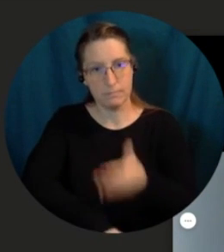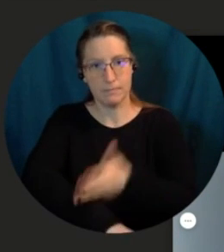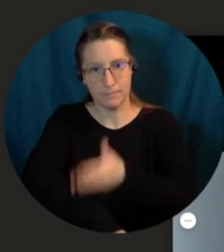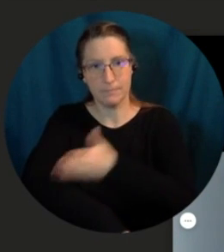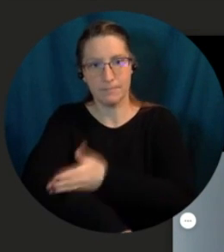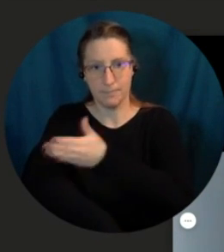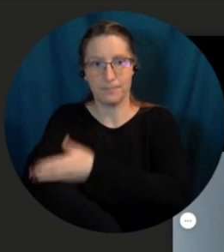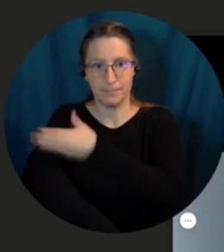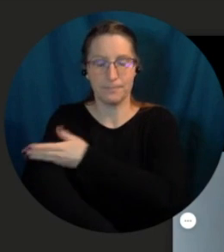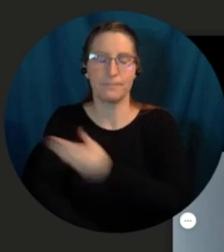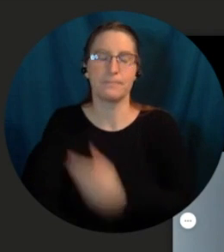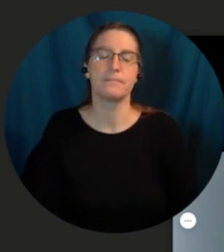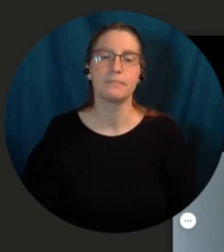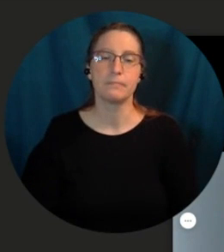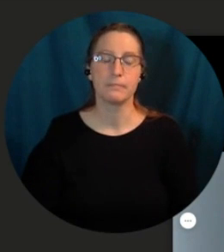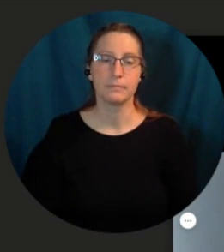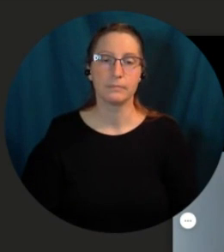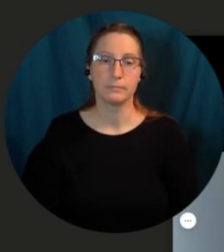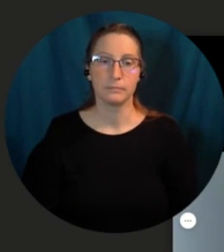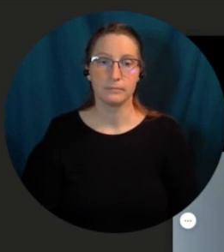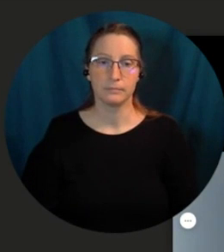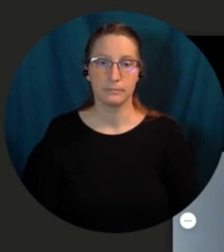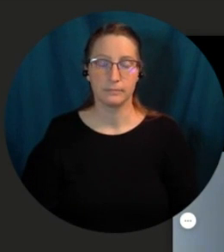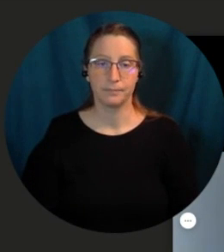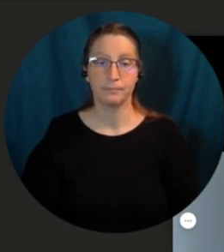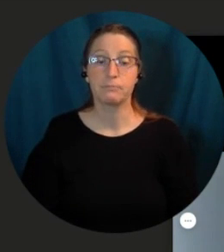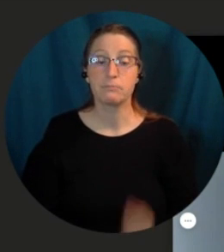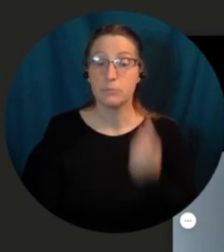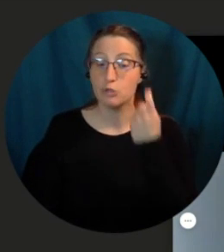And so recently, we have been working